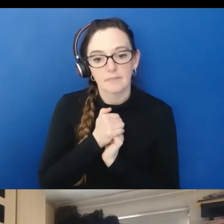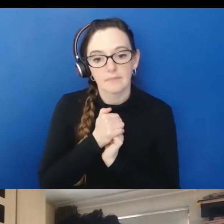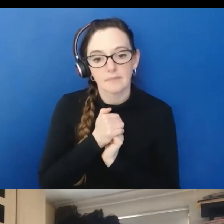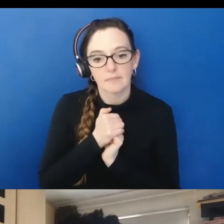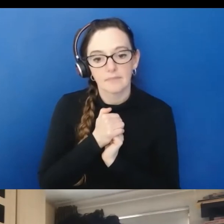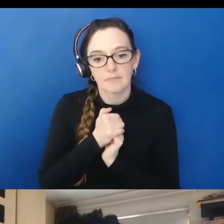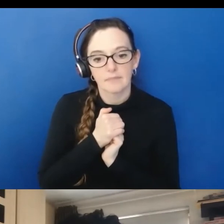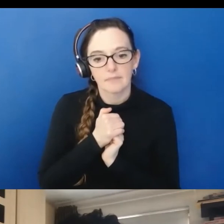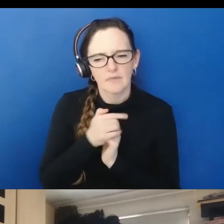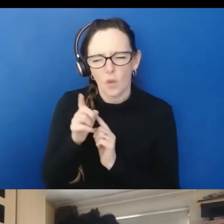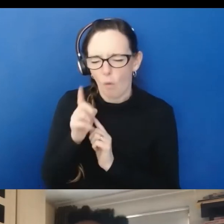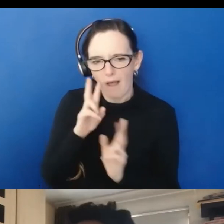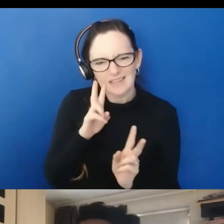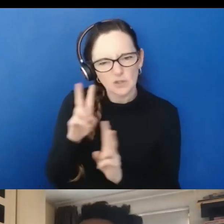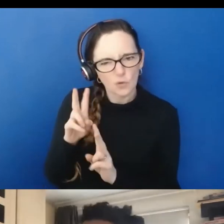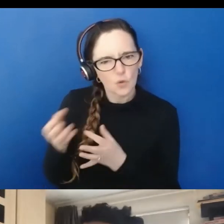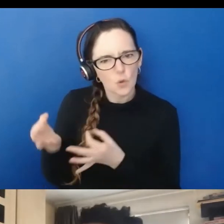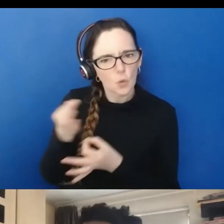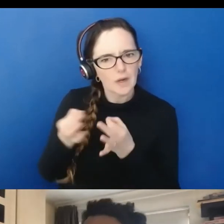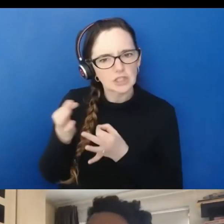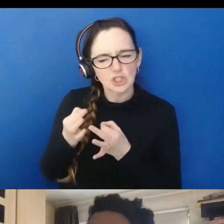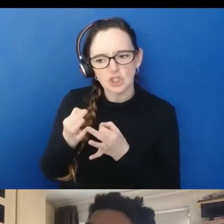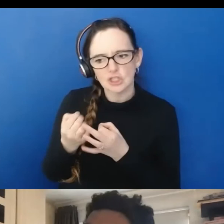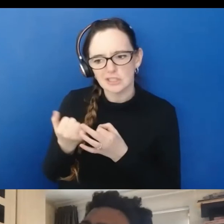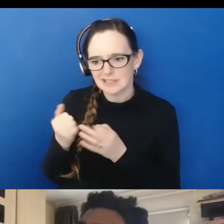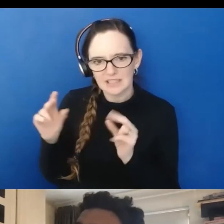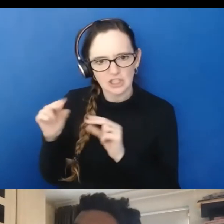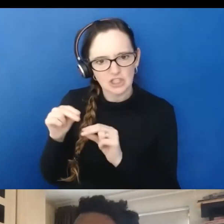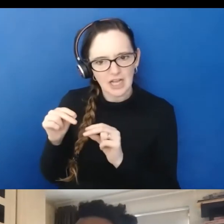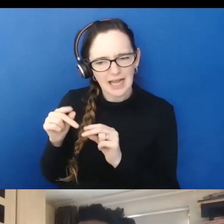that was in the chat about the language and how relevant languages were when you were talking about different